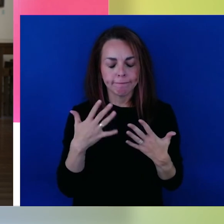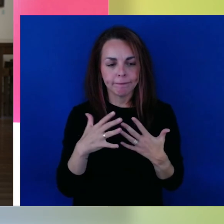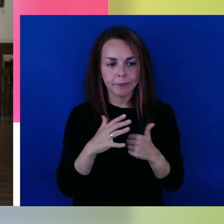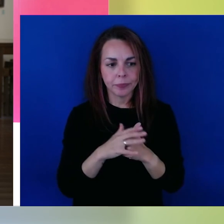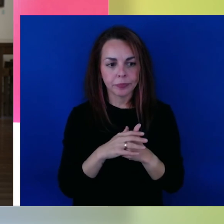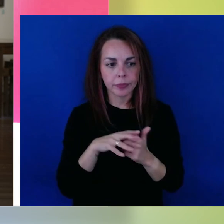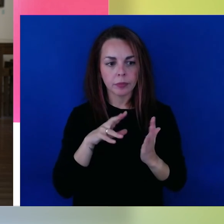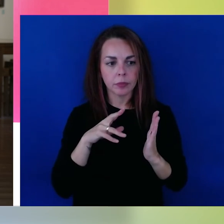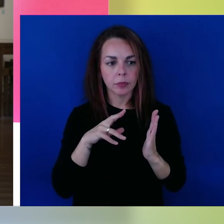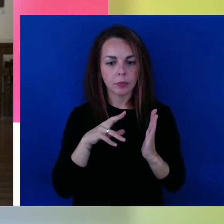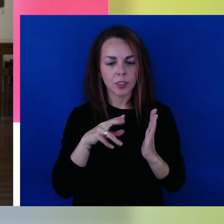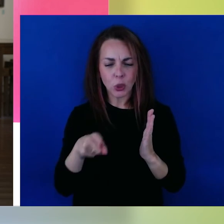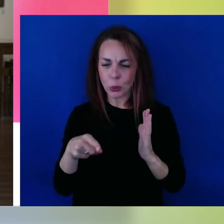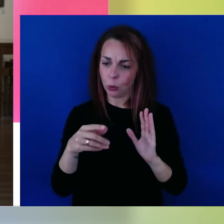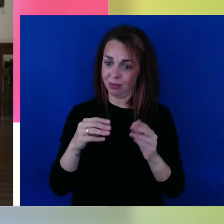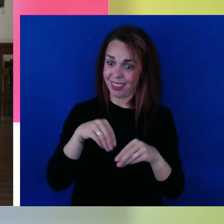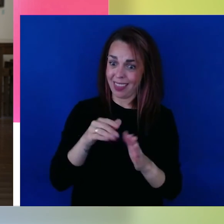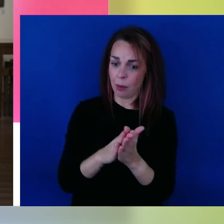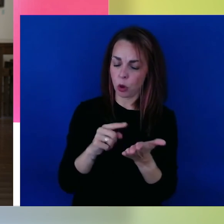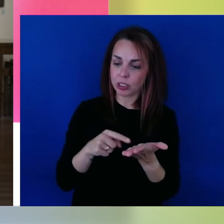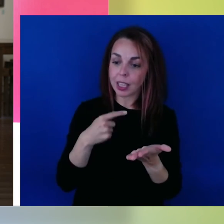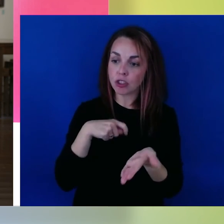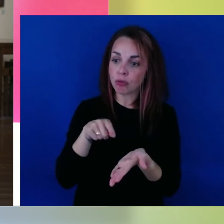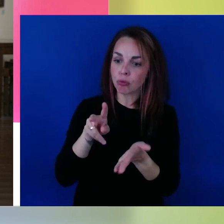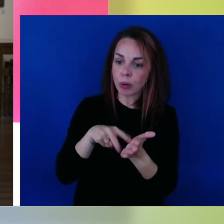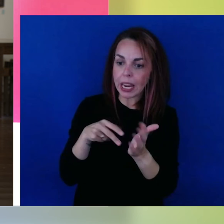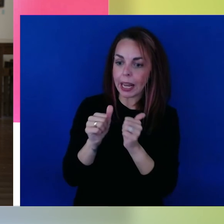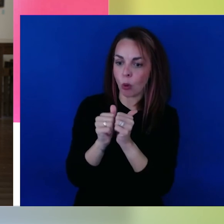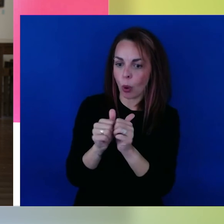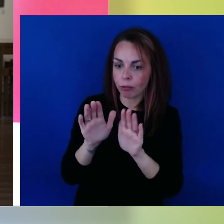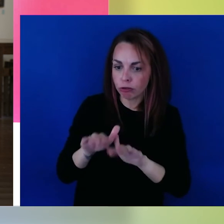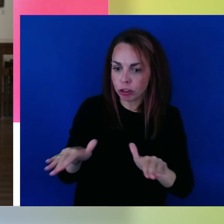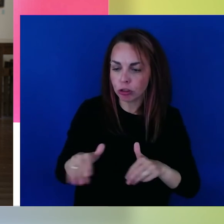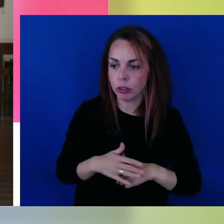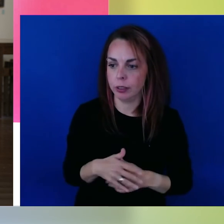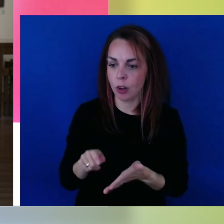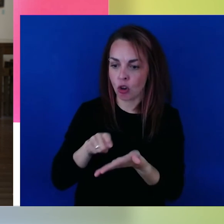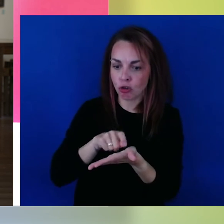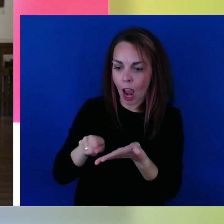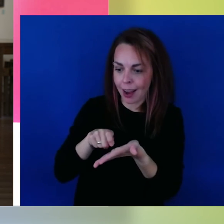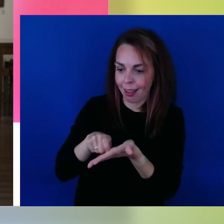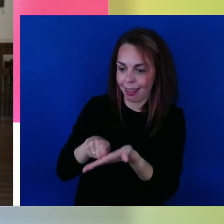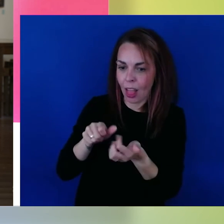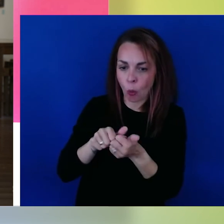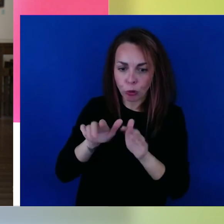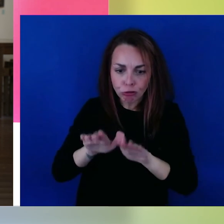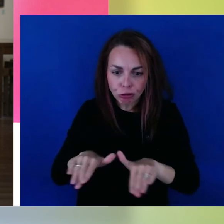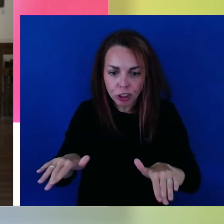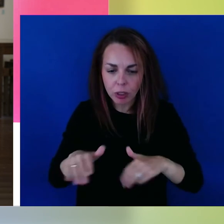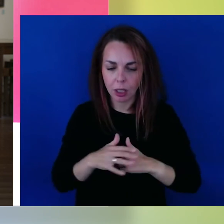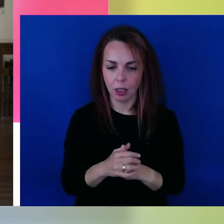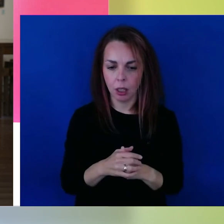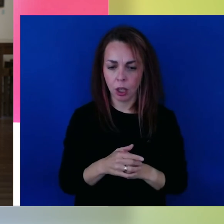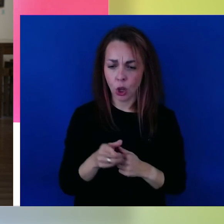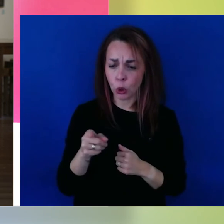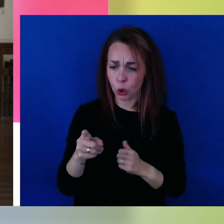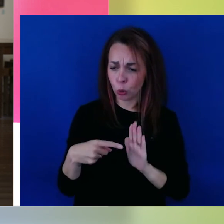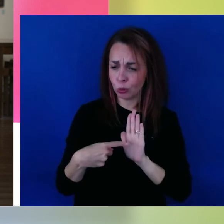reading to your kids, writing to your kids, the level of humor and self-reflection